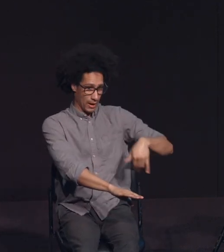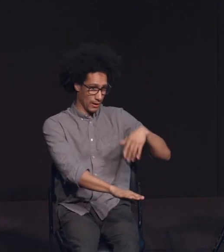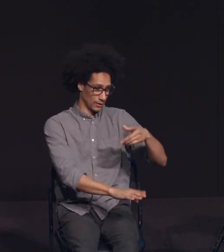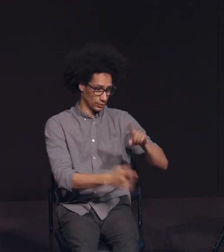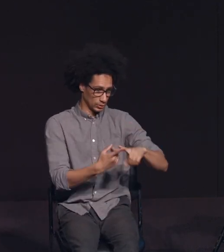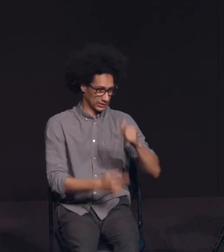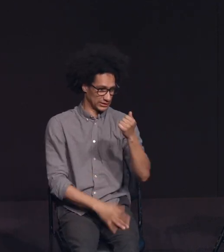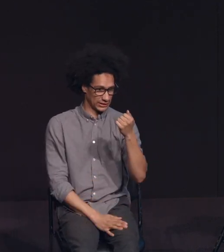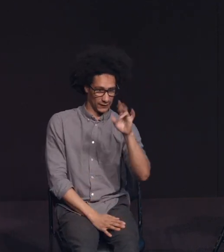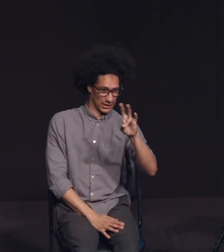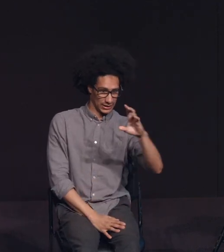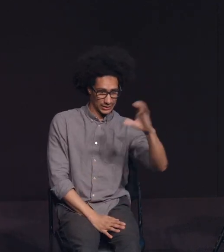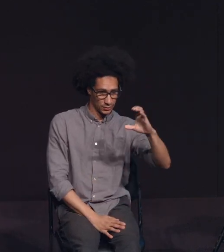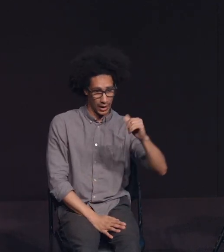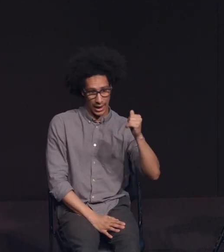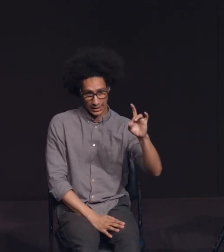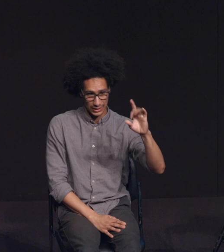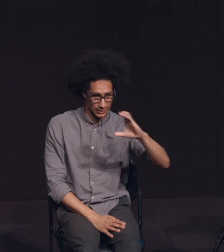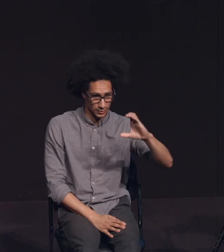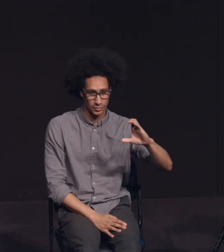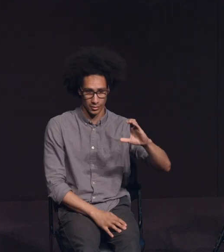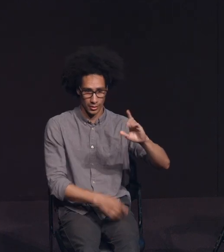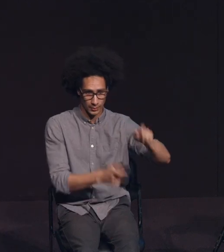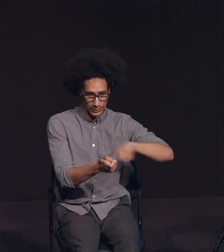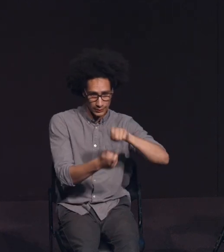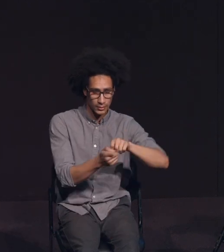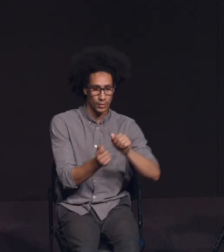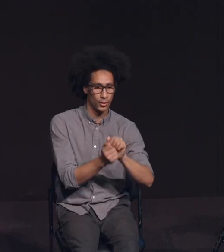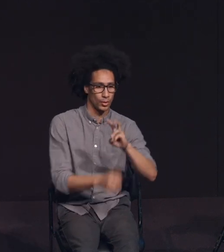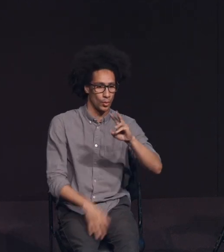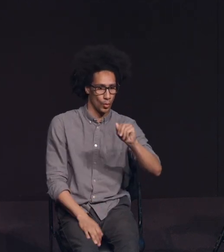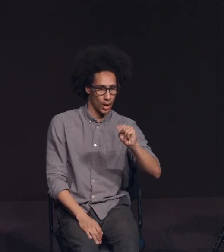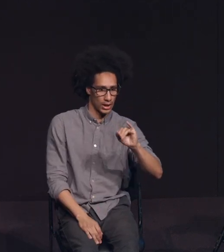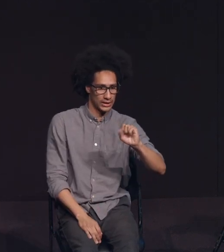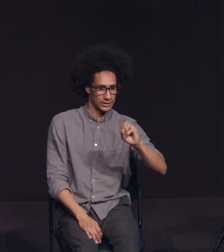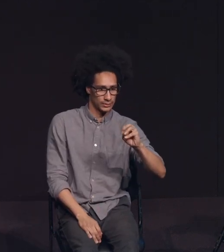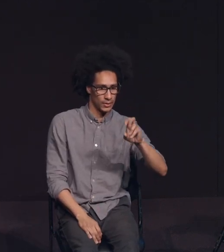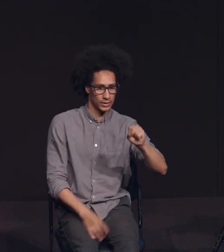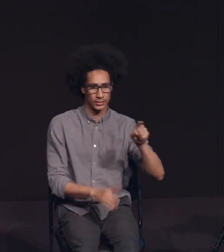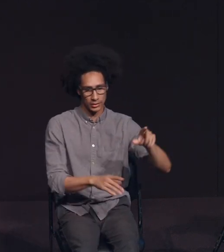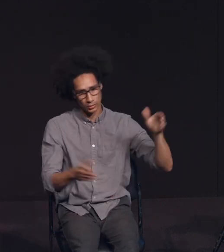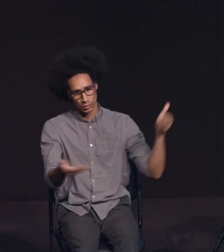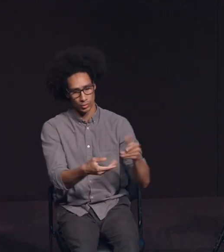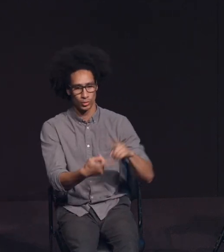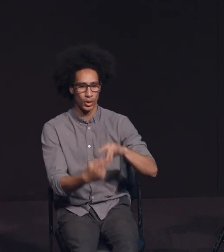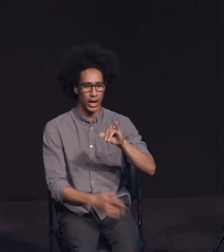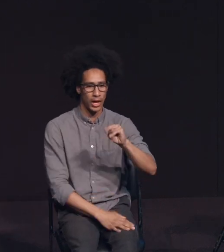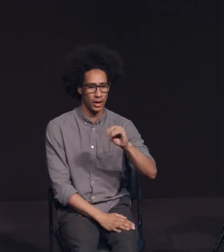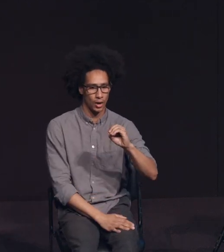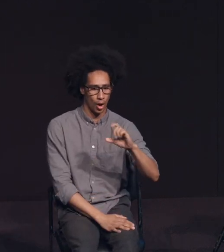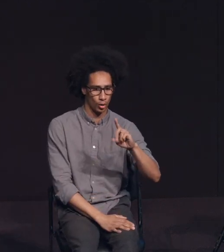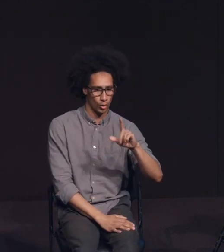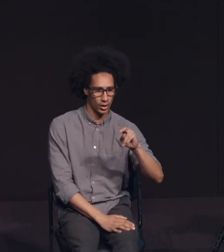century and the 18th century in particular with Onesimus, who introduced the notion of inoculation to Boston through